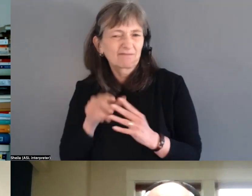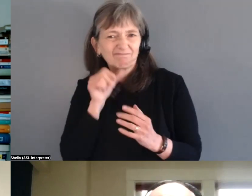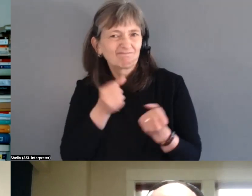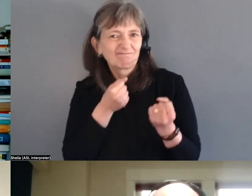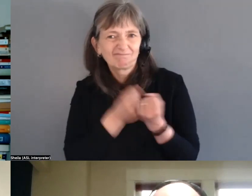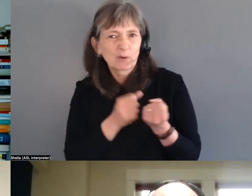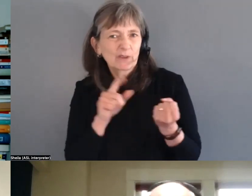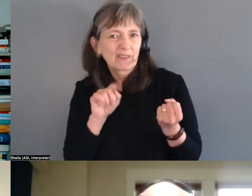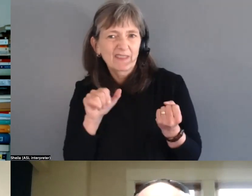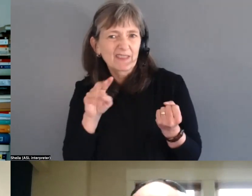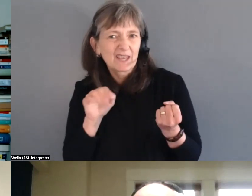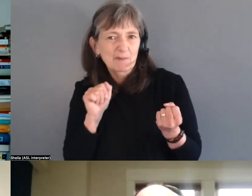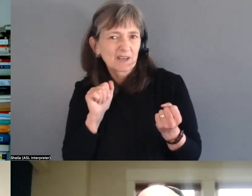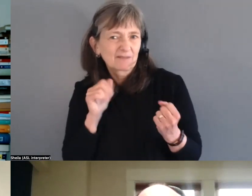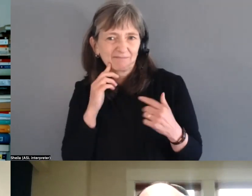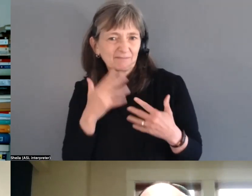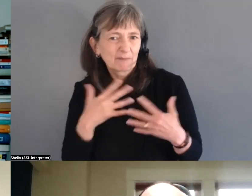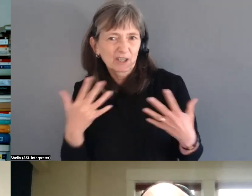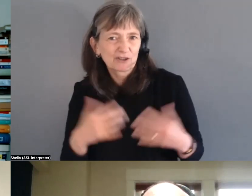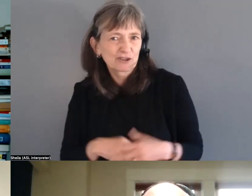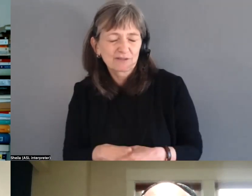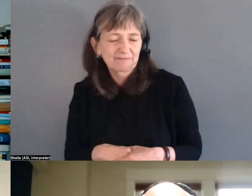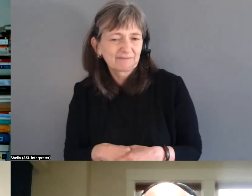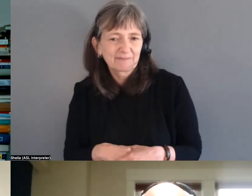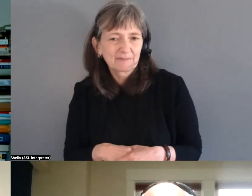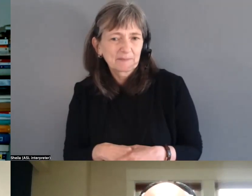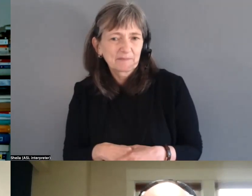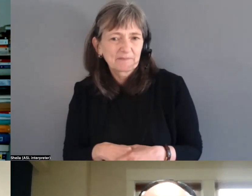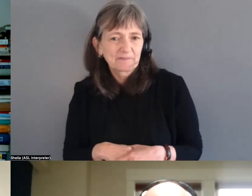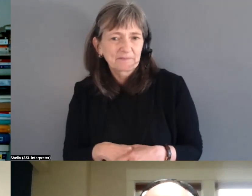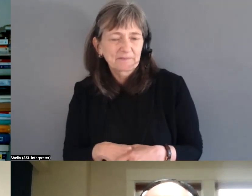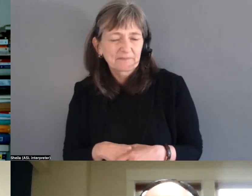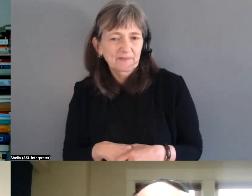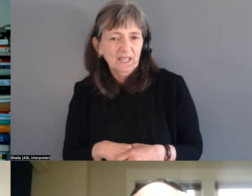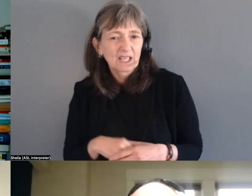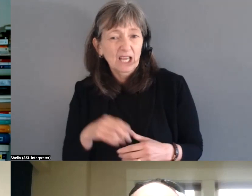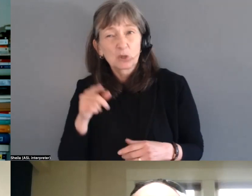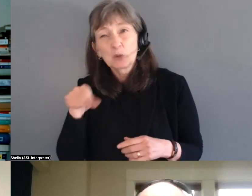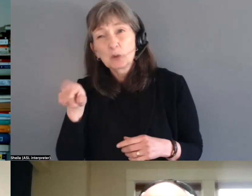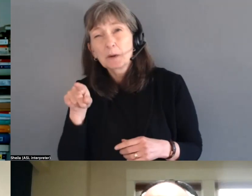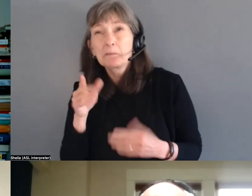when focused in it, actually using Thema in it. Now, Kobo might be an exception on that.